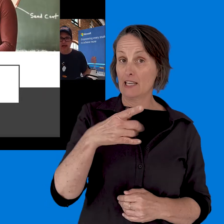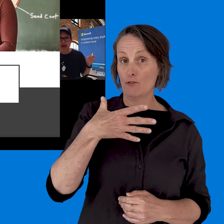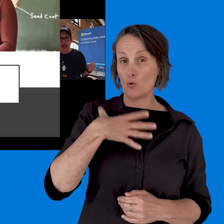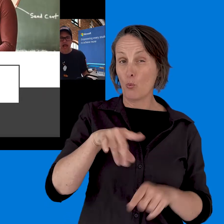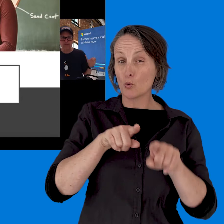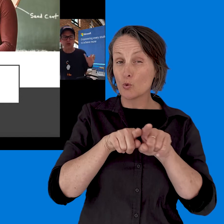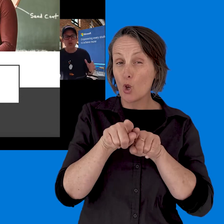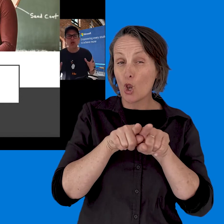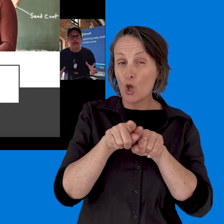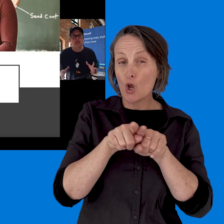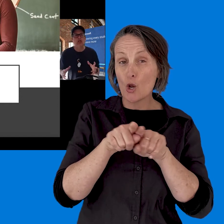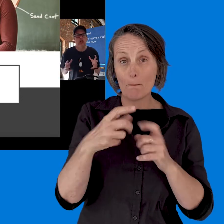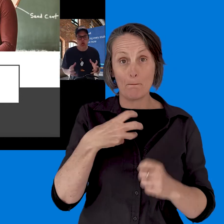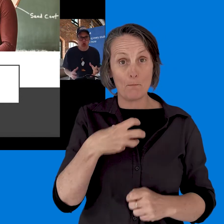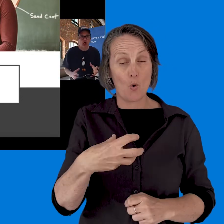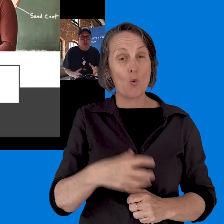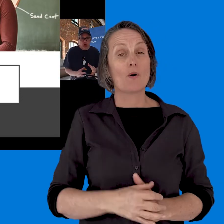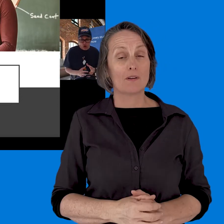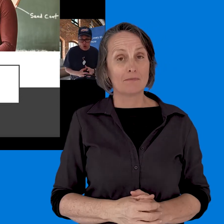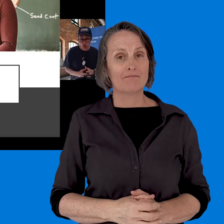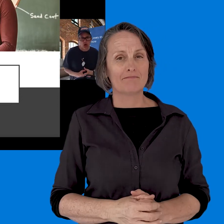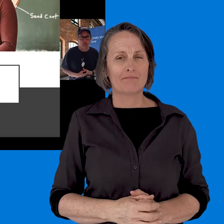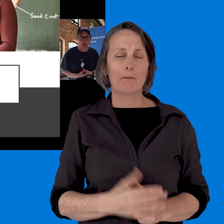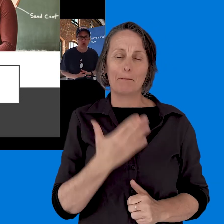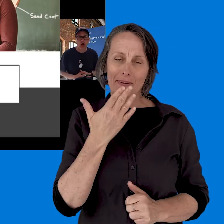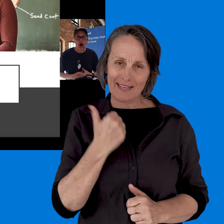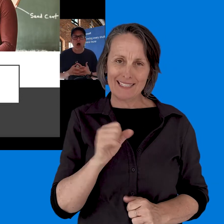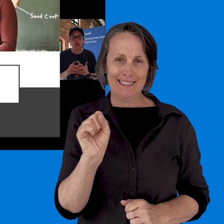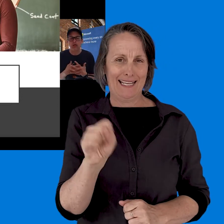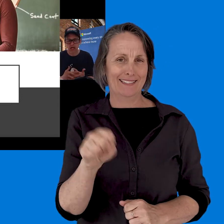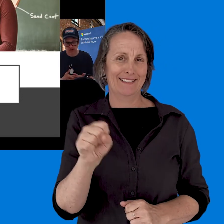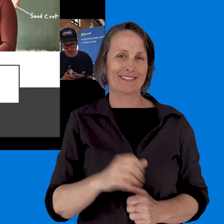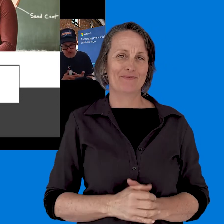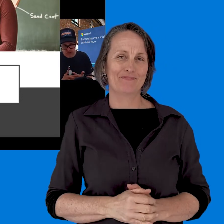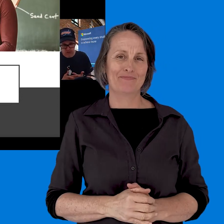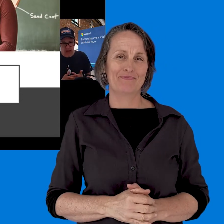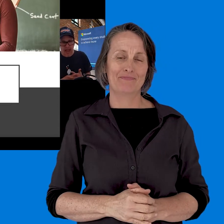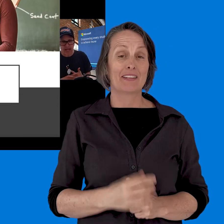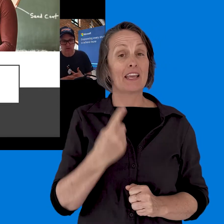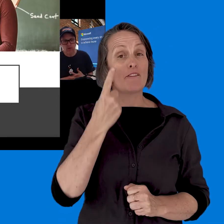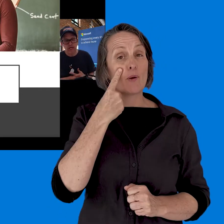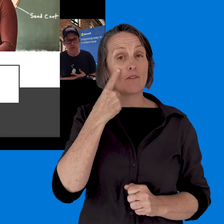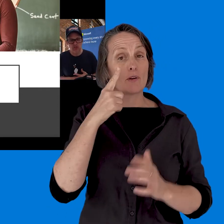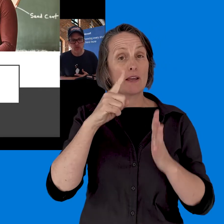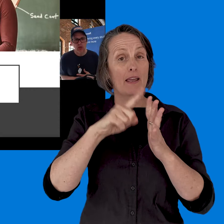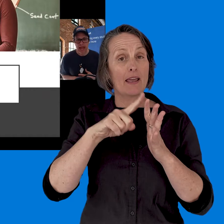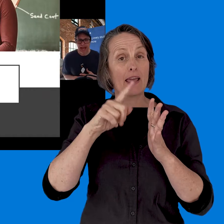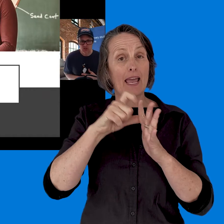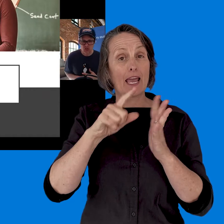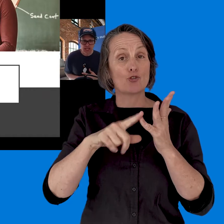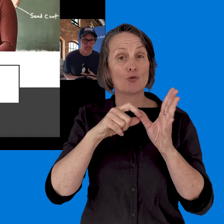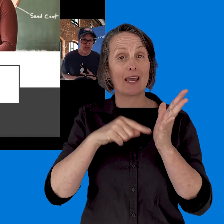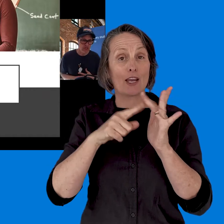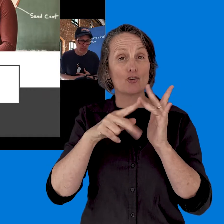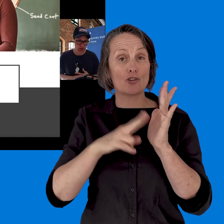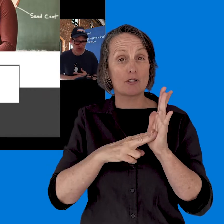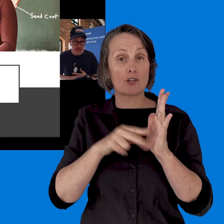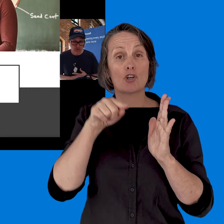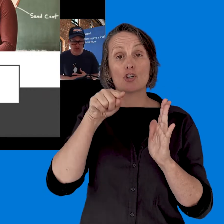Now, if you would like to learn a whole lot more, I would love you to. And if you come to education.microsoft.com,